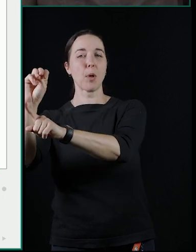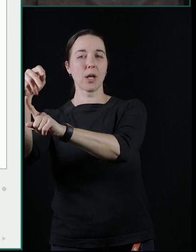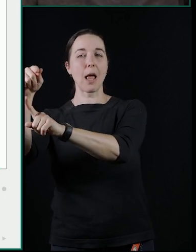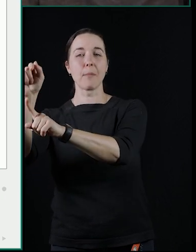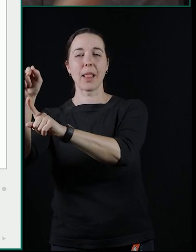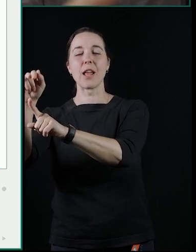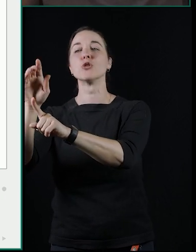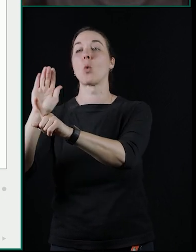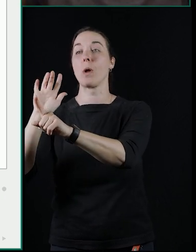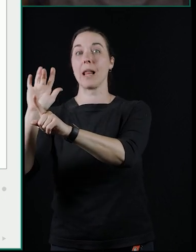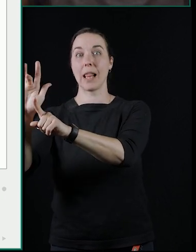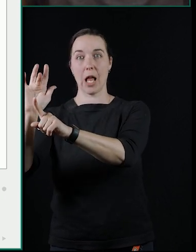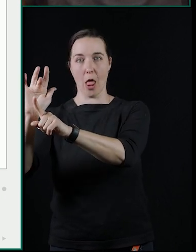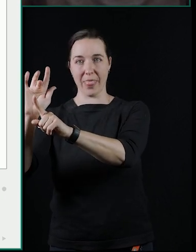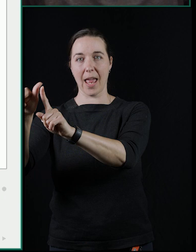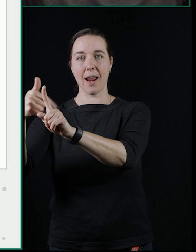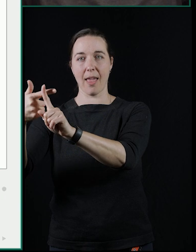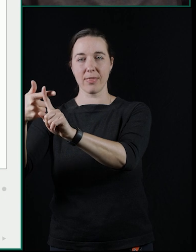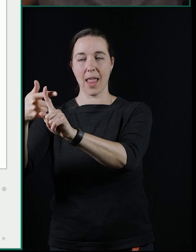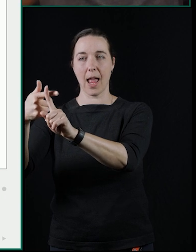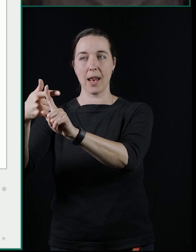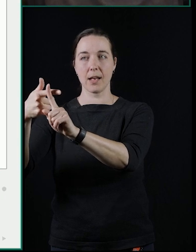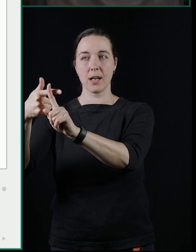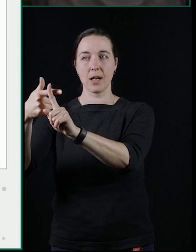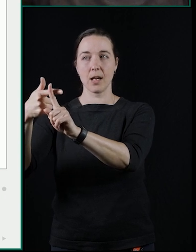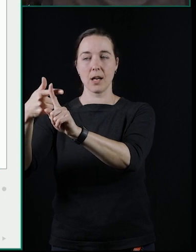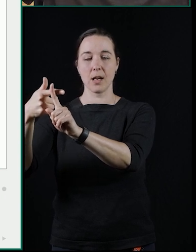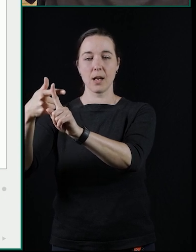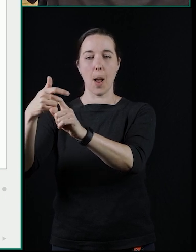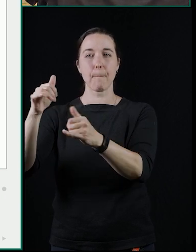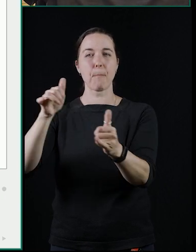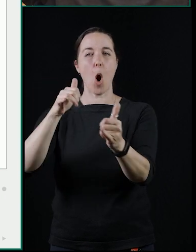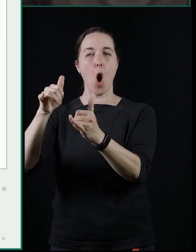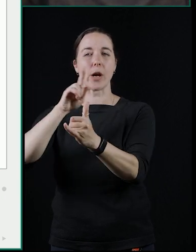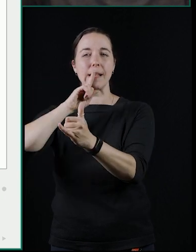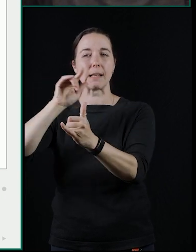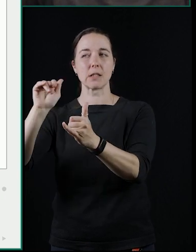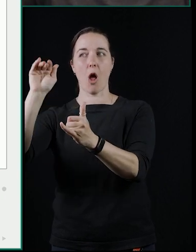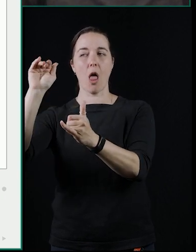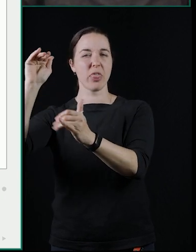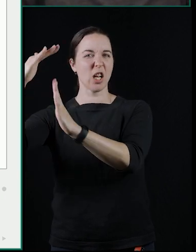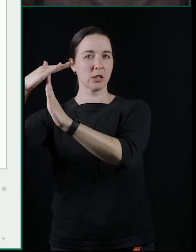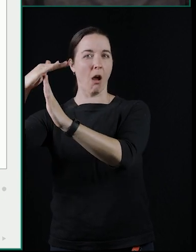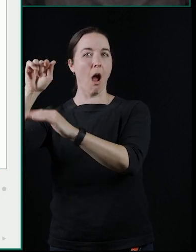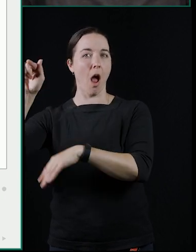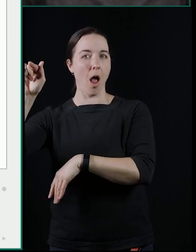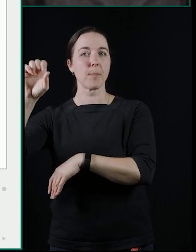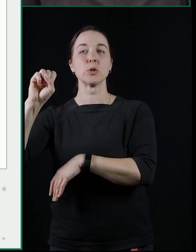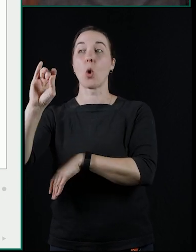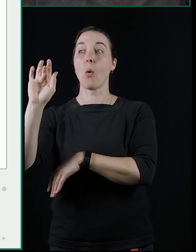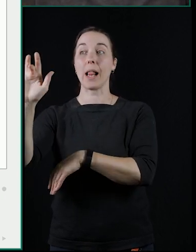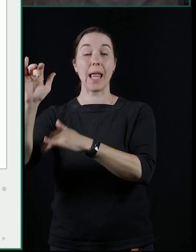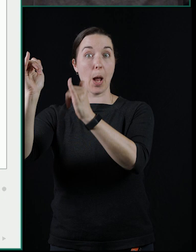We click on that and Party is on the top. So you click on Party and then click enable.